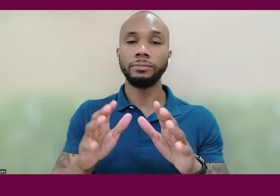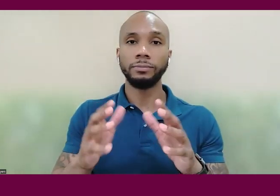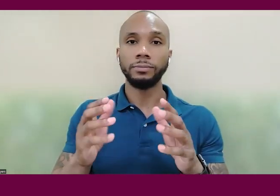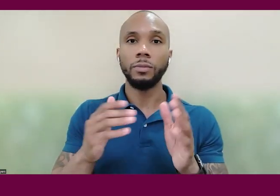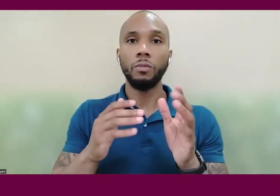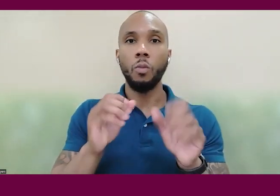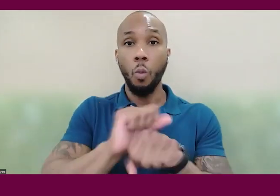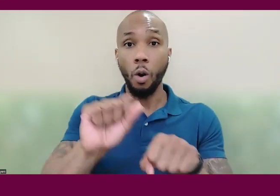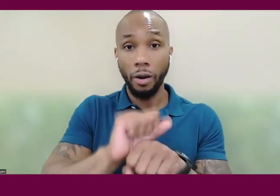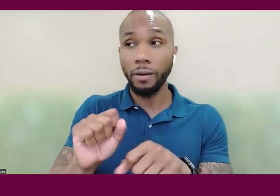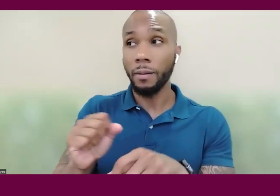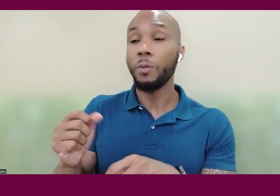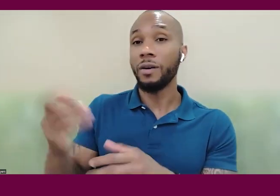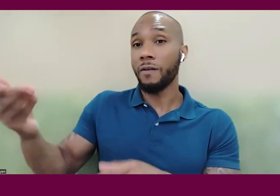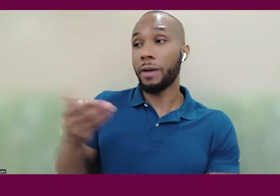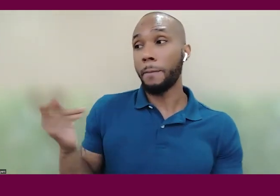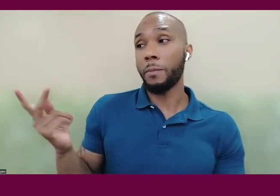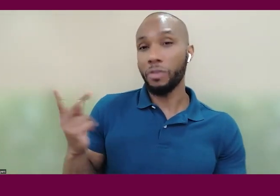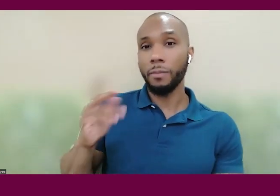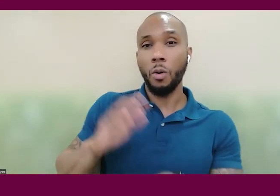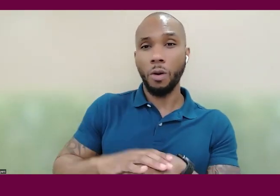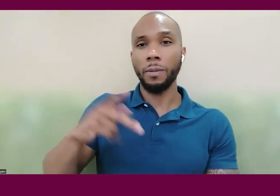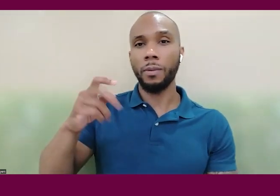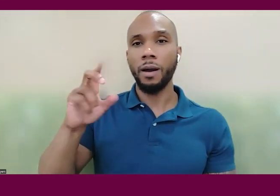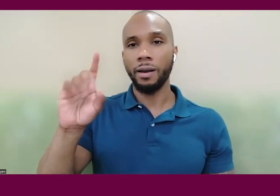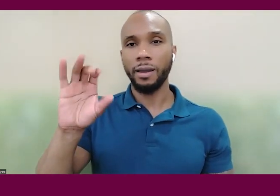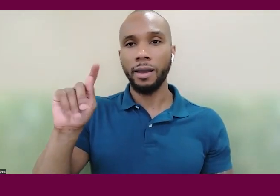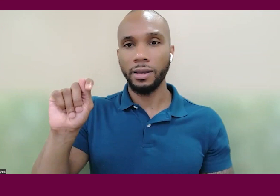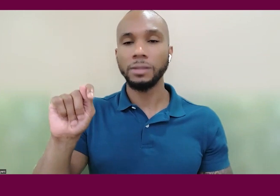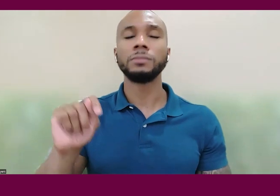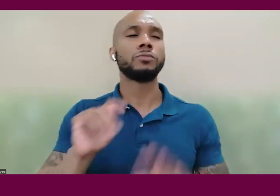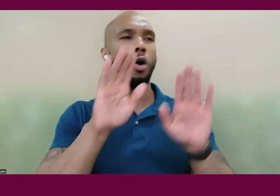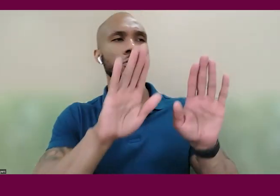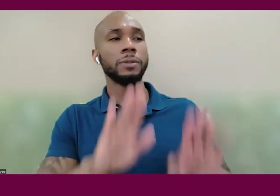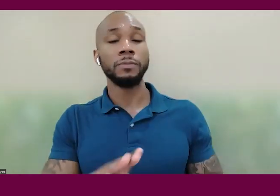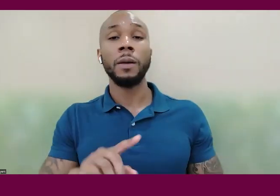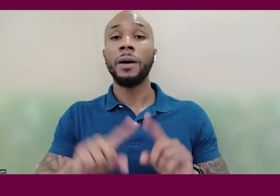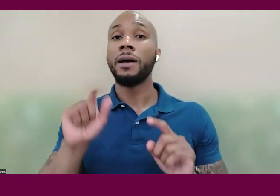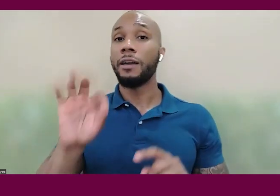Ashley Inkumsah: We've had them both on the podcast, by the way. Lorrell Kilpatrick: Awesome. Awesome, awesome.